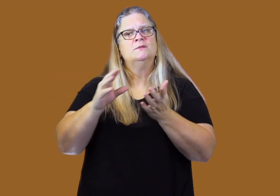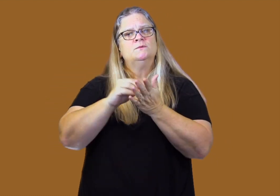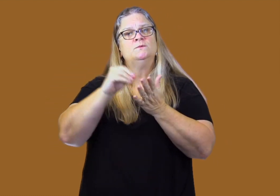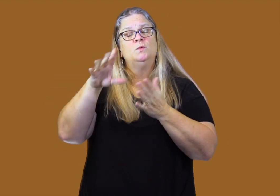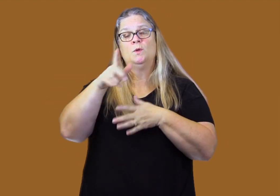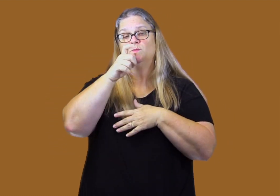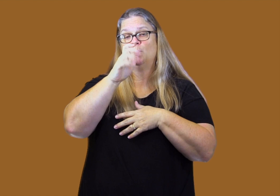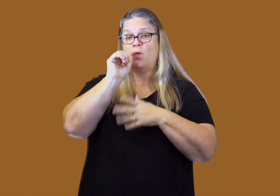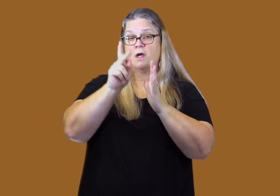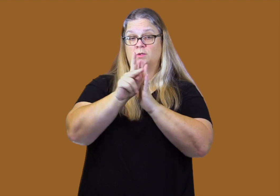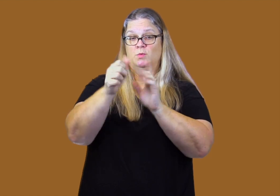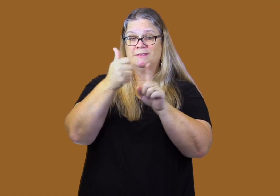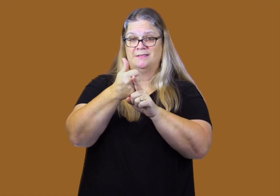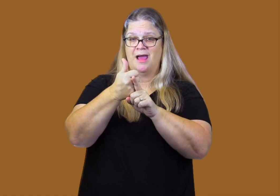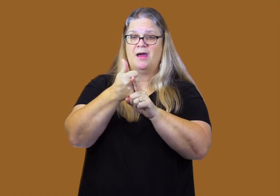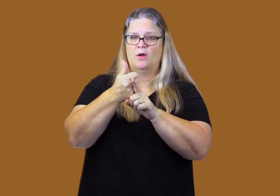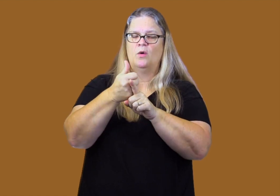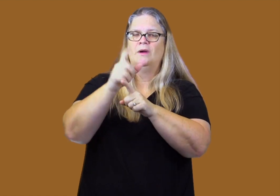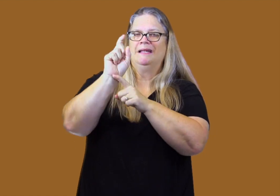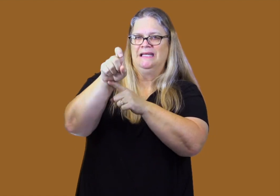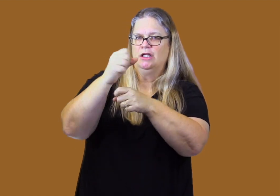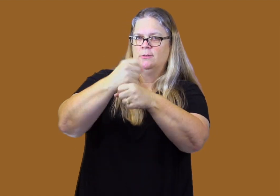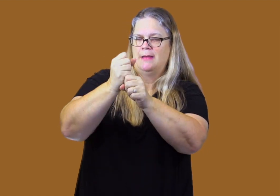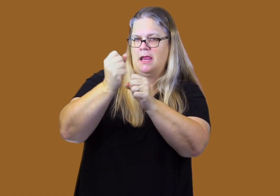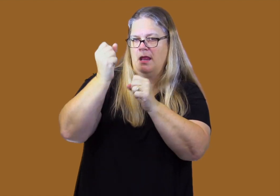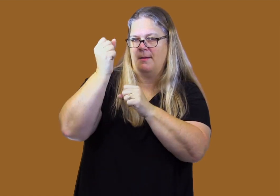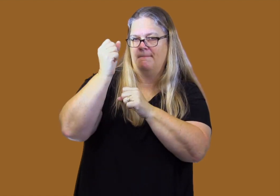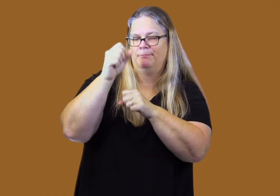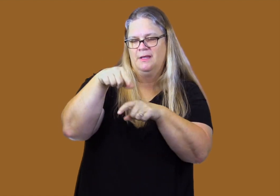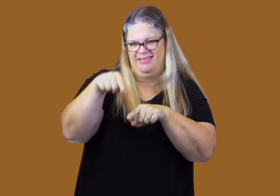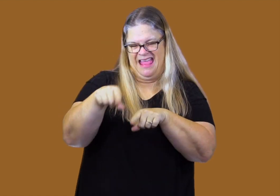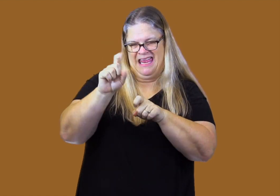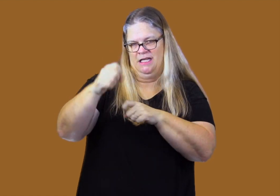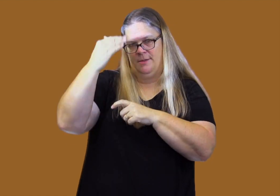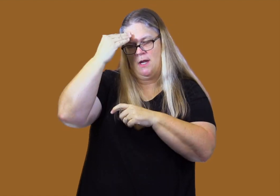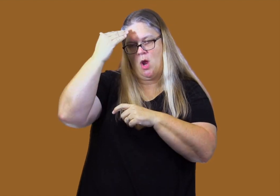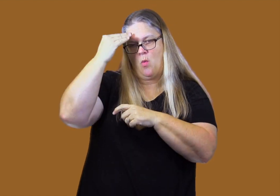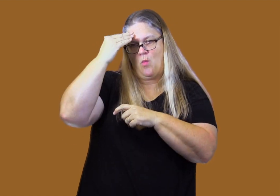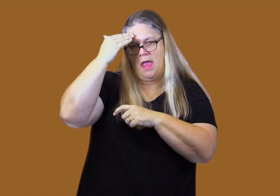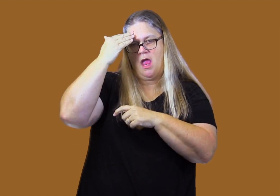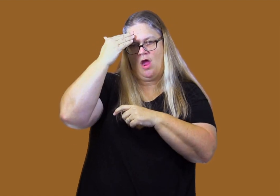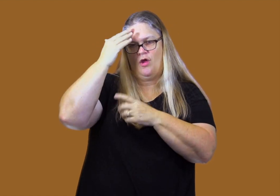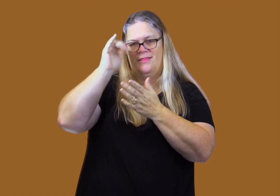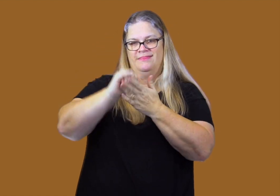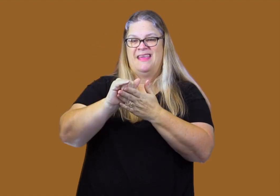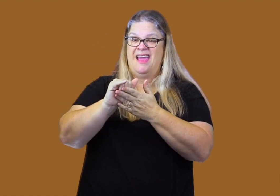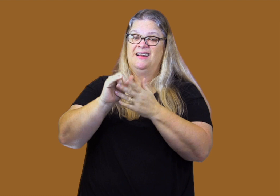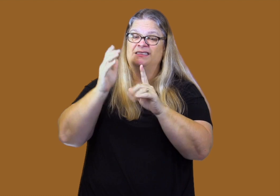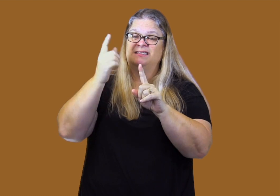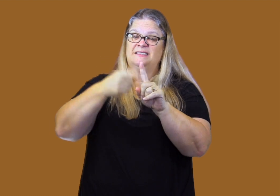Students who are suicidal, need to be made aware that at some point,